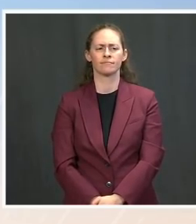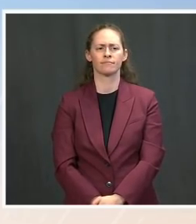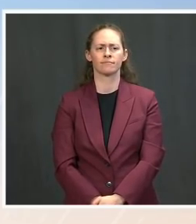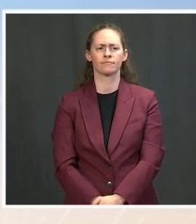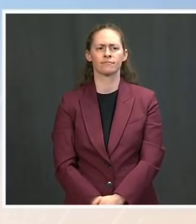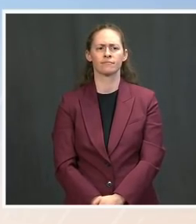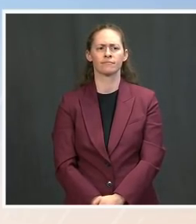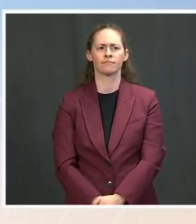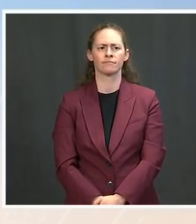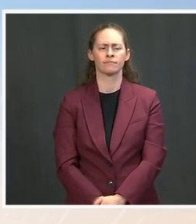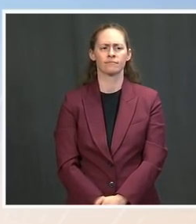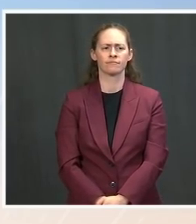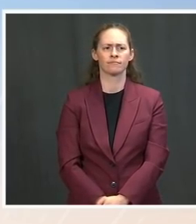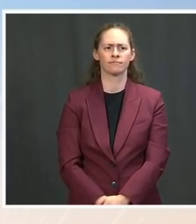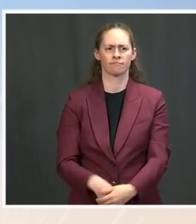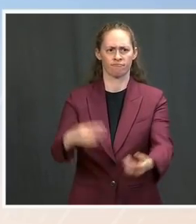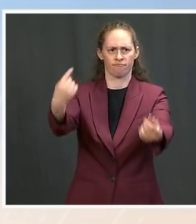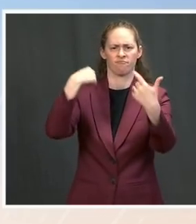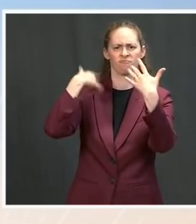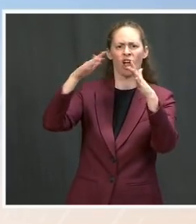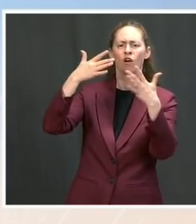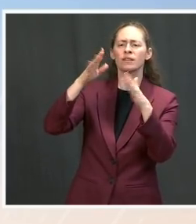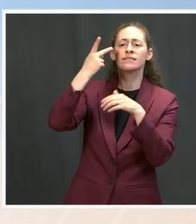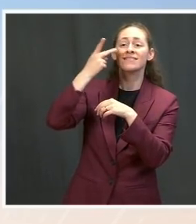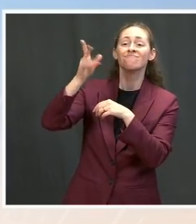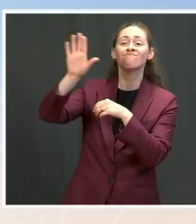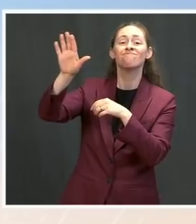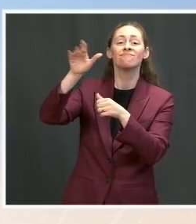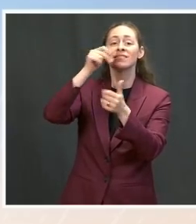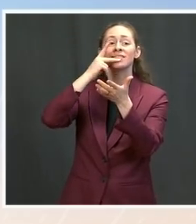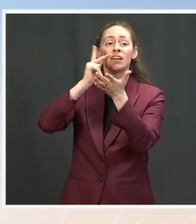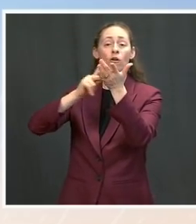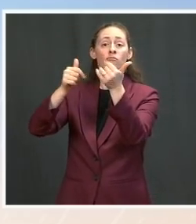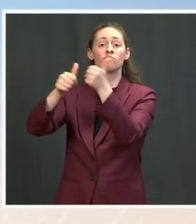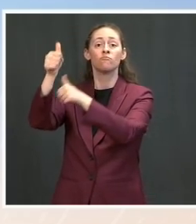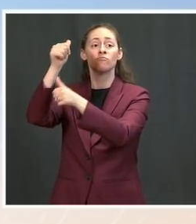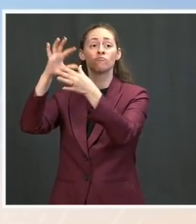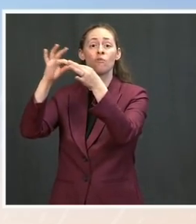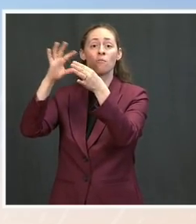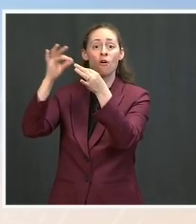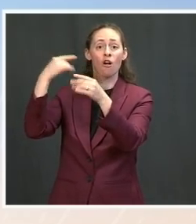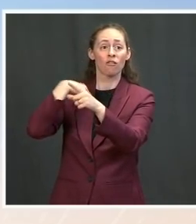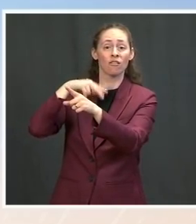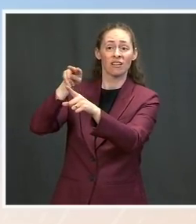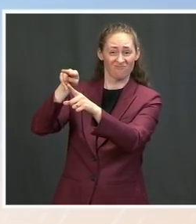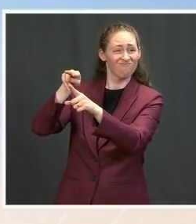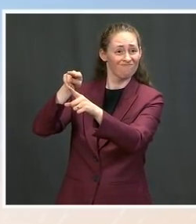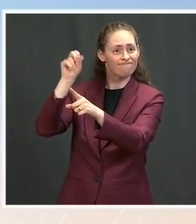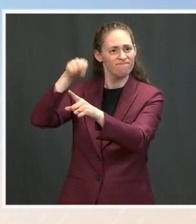or the ones that I saw. What she also conveyed is how vital it is to make these investments now, and how important it is for our economy,